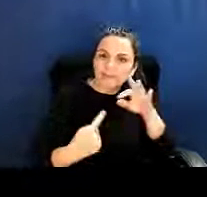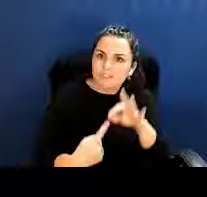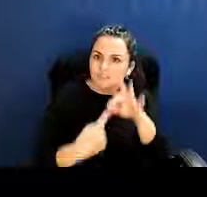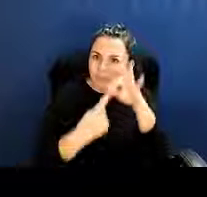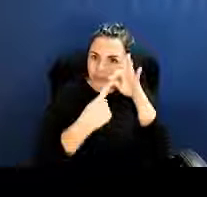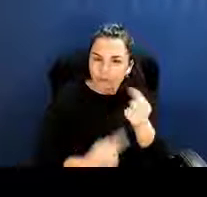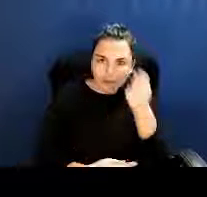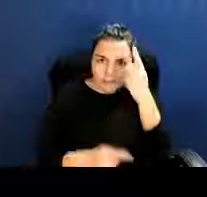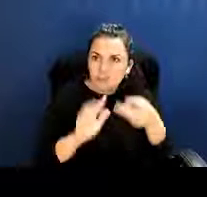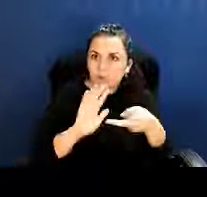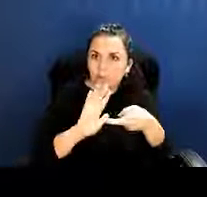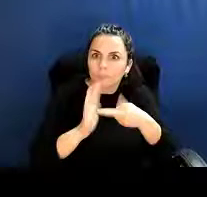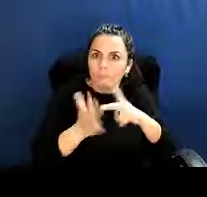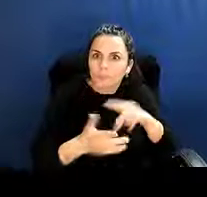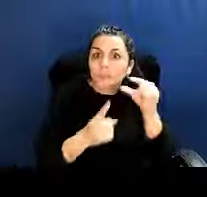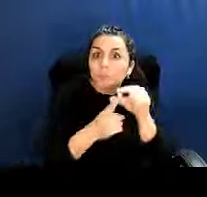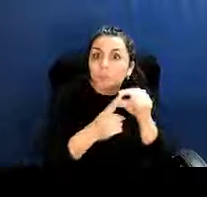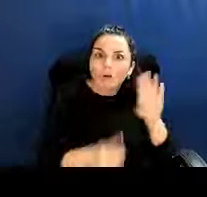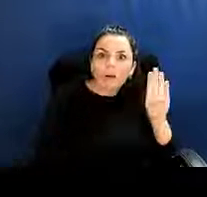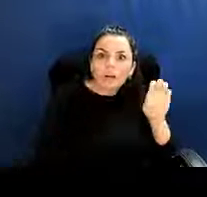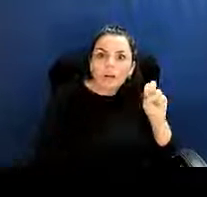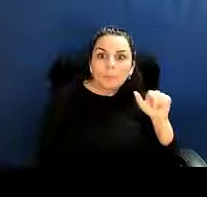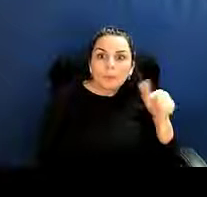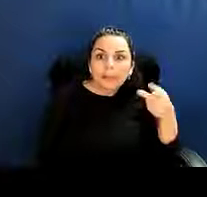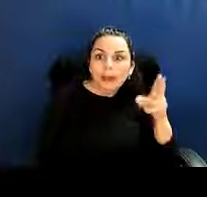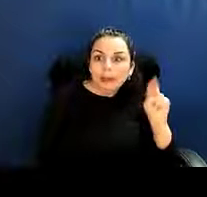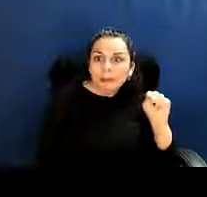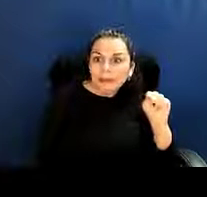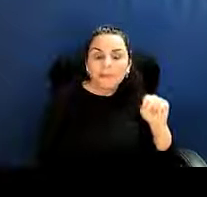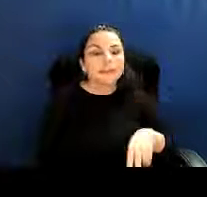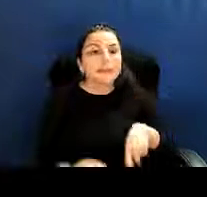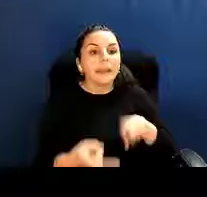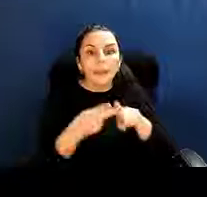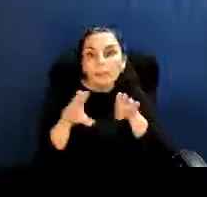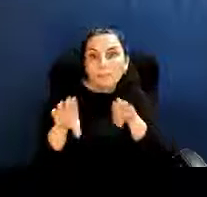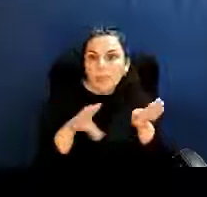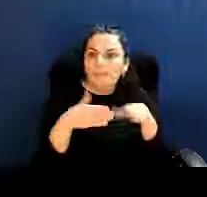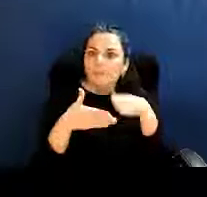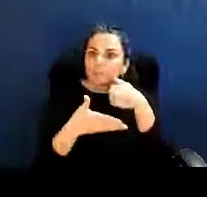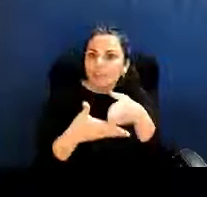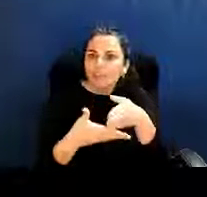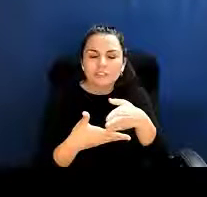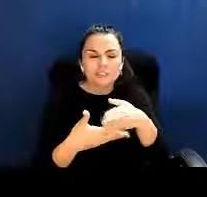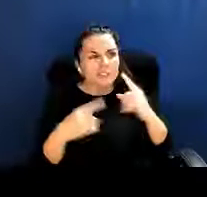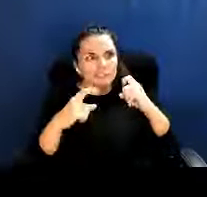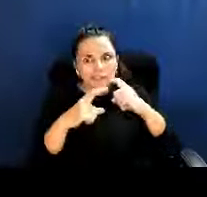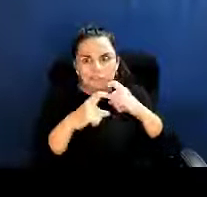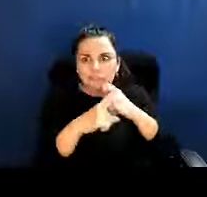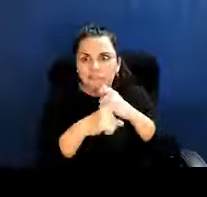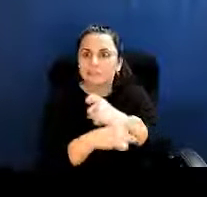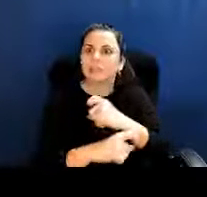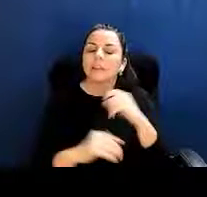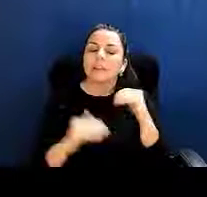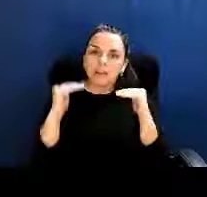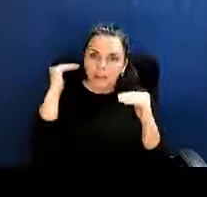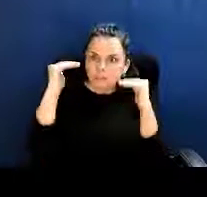what do you mean by benign? What do you mean by behavioral interventions? Adults, what do you mean by that?